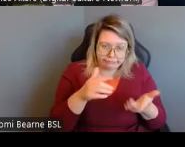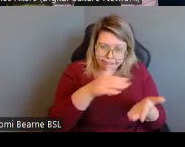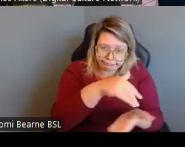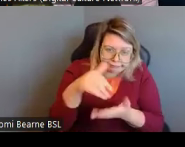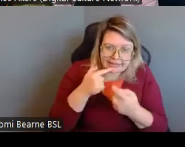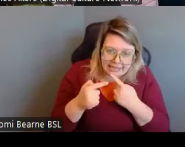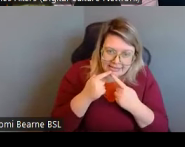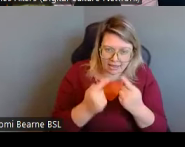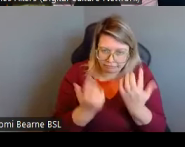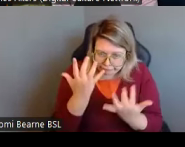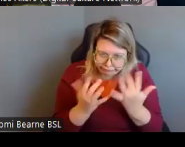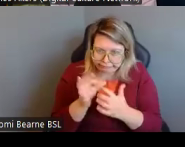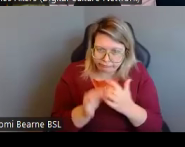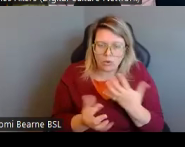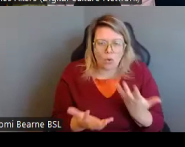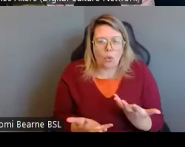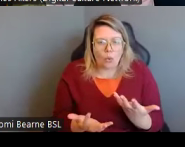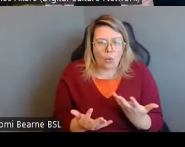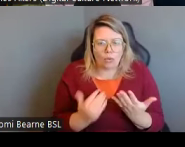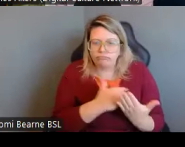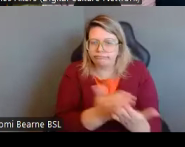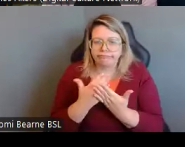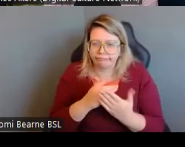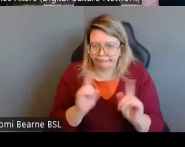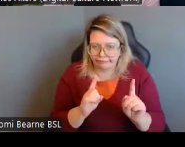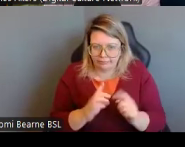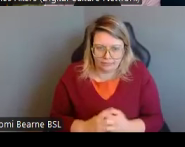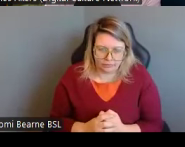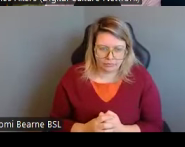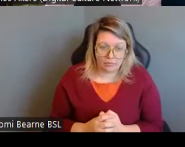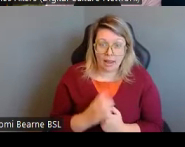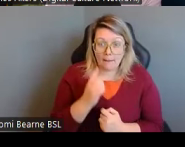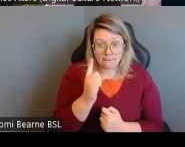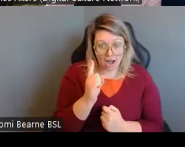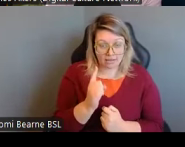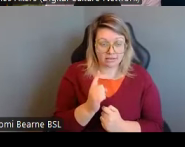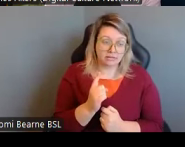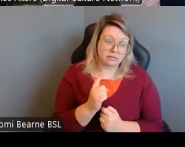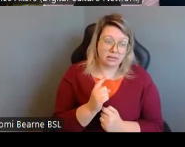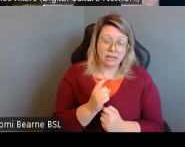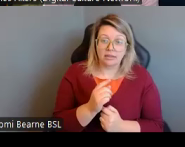The thing with using one and only one chunk of data, I know it's quite a broad thing to talk about,